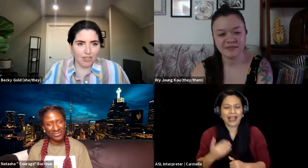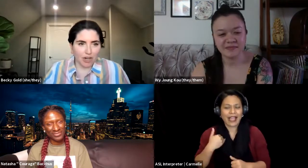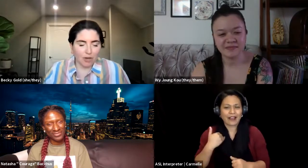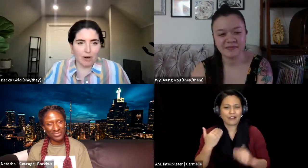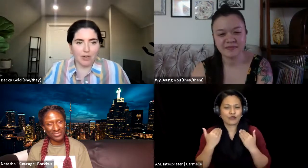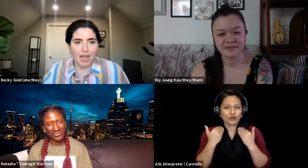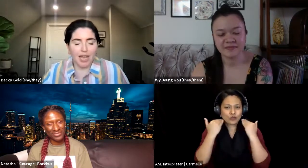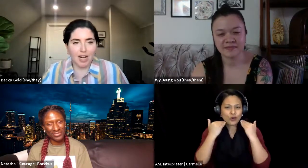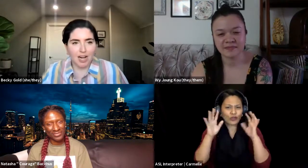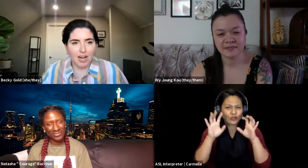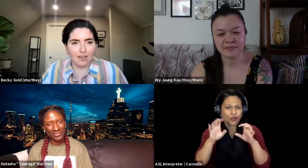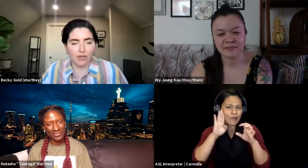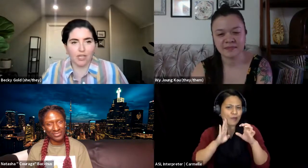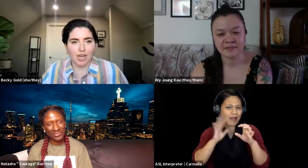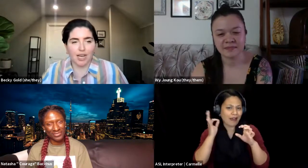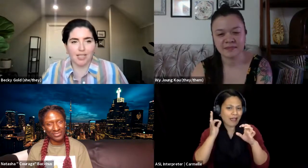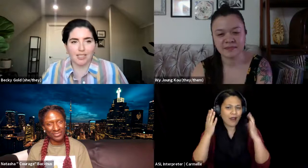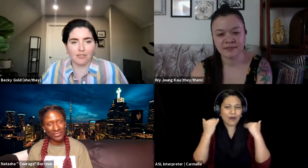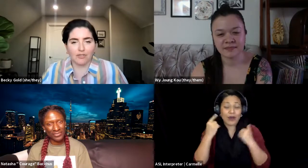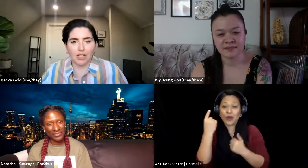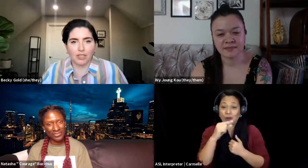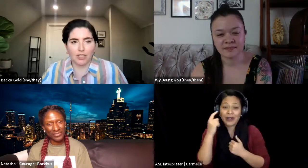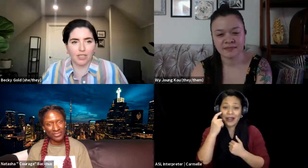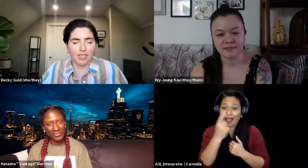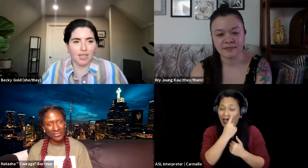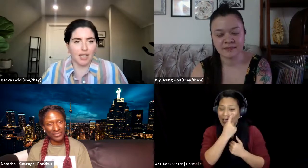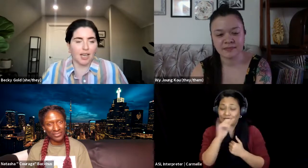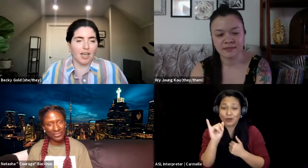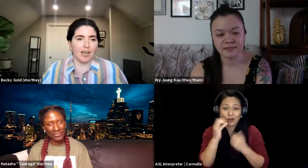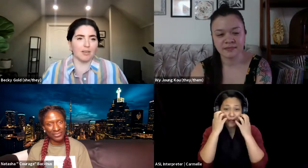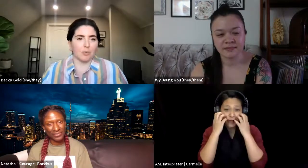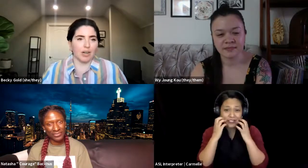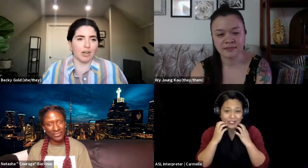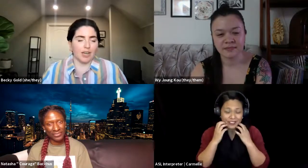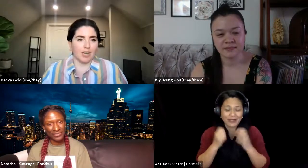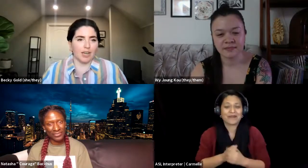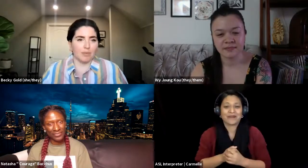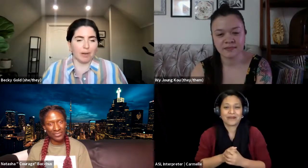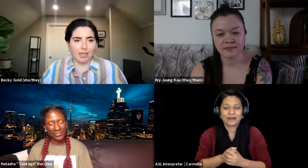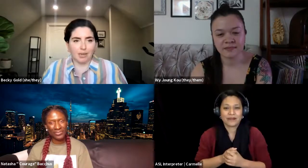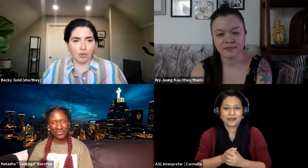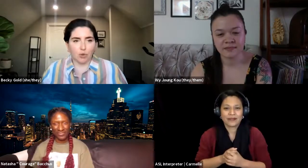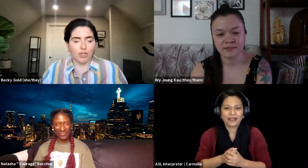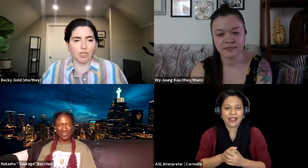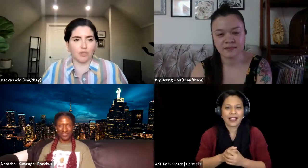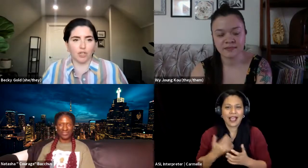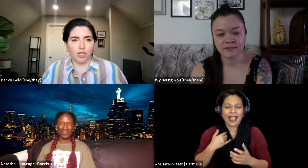dark brown hair i have green eyes and freckles i'm wearing a button-up short sleeve shirt